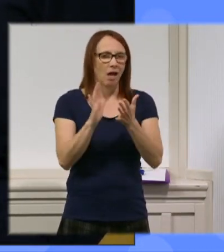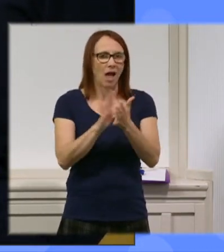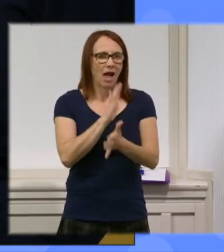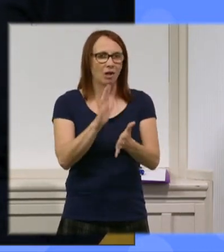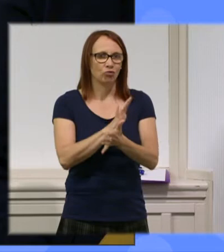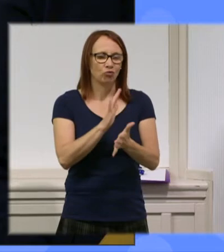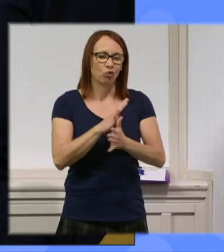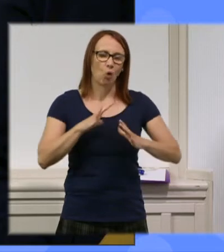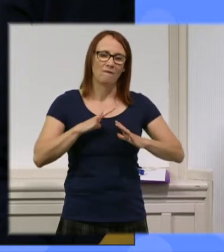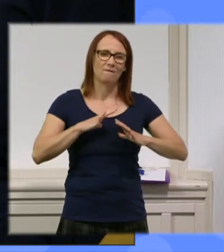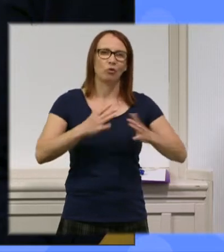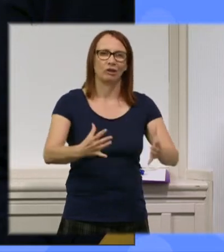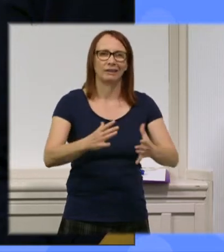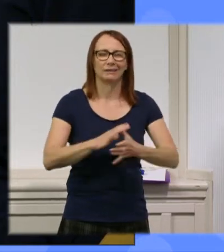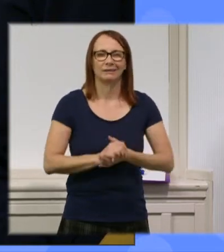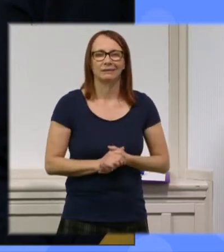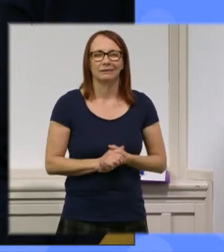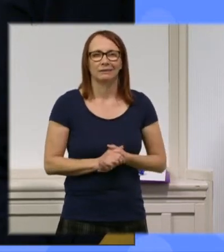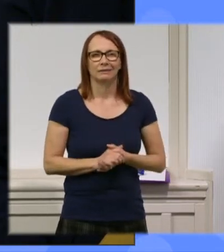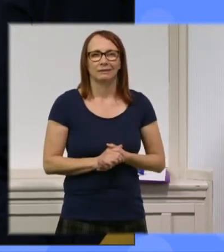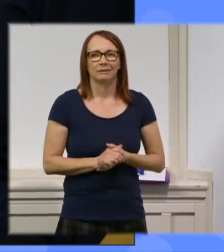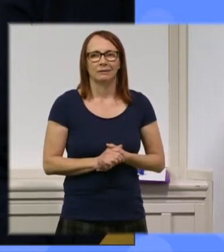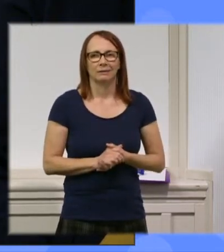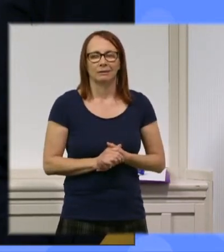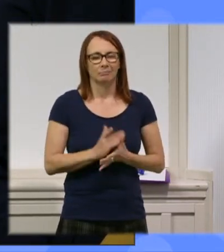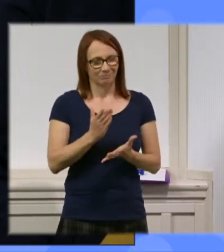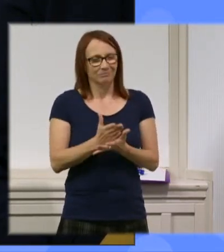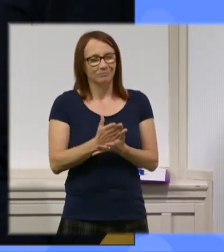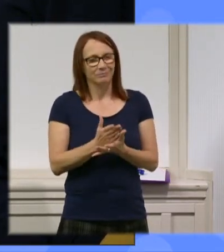sense of freedom I suppose in a more serious note being able to take that